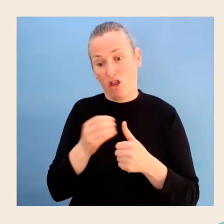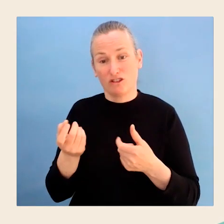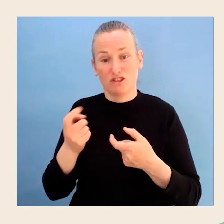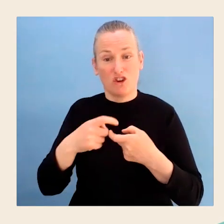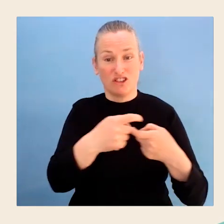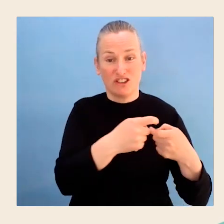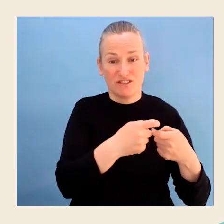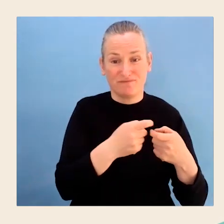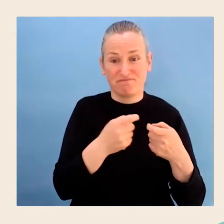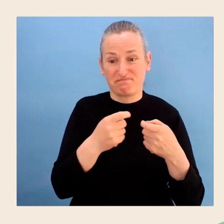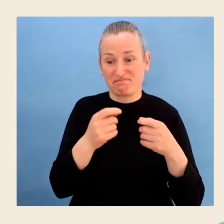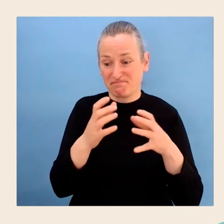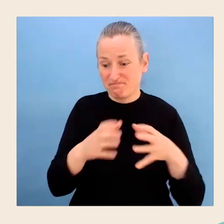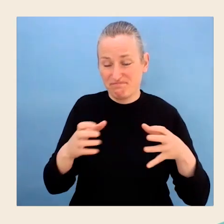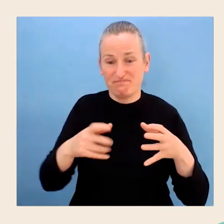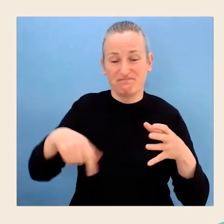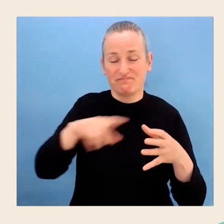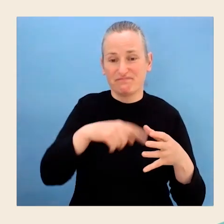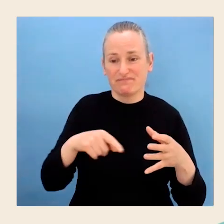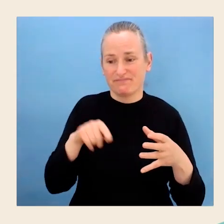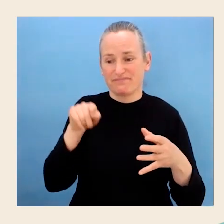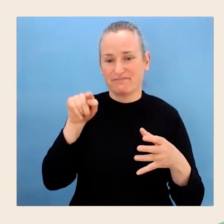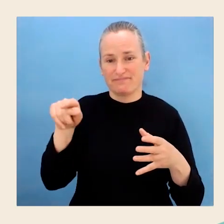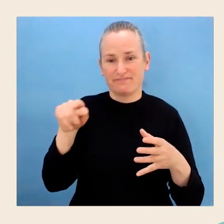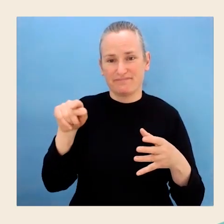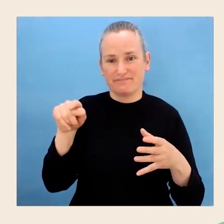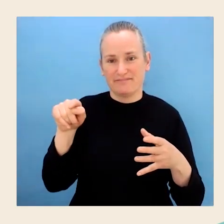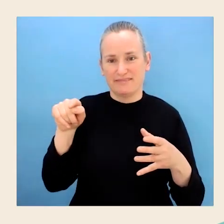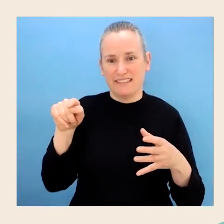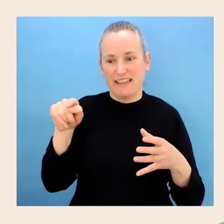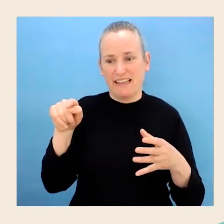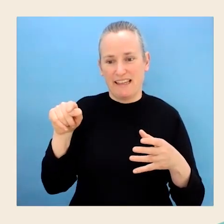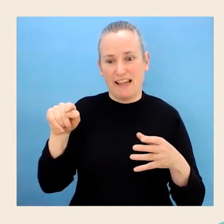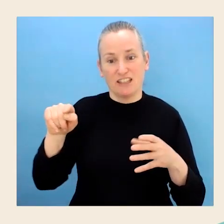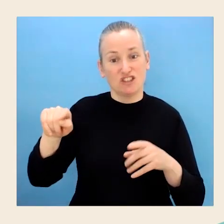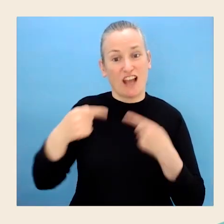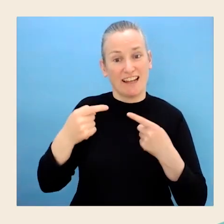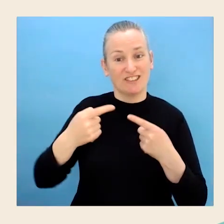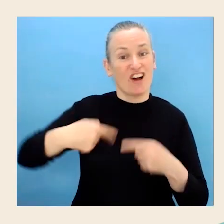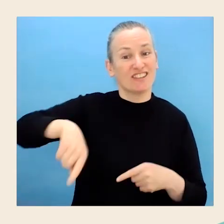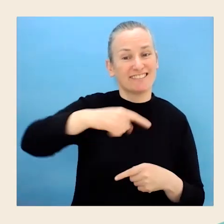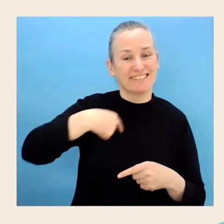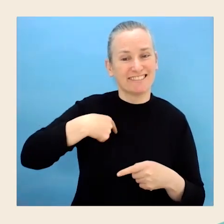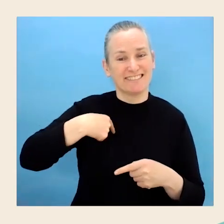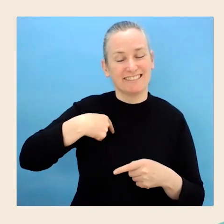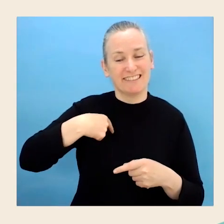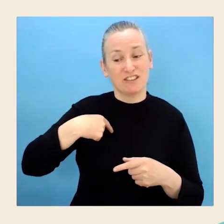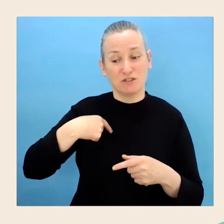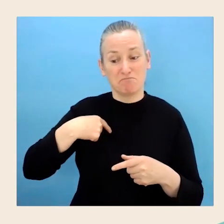we were issued a dare to first take a dance class. And he said to me specifically,